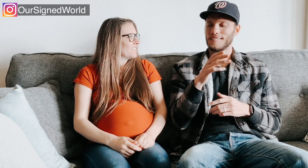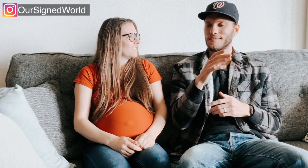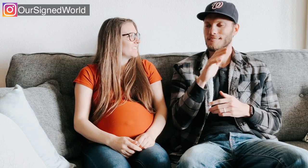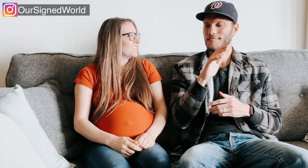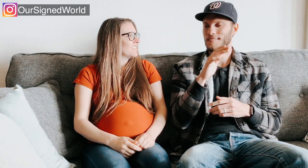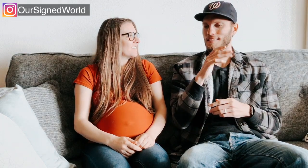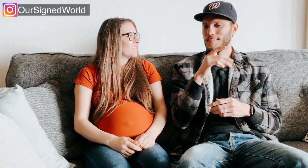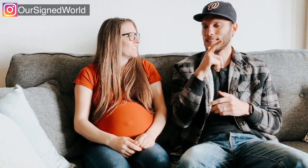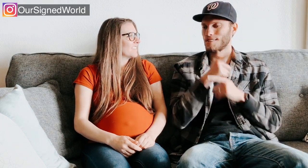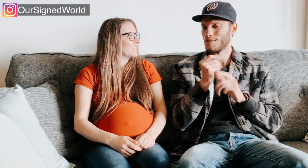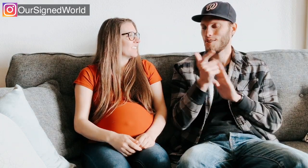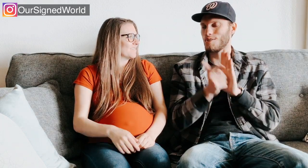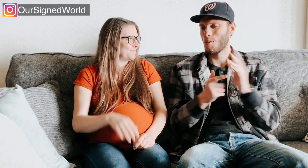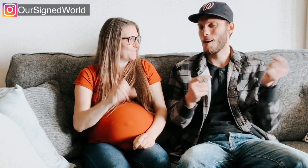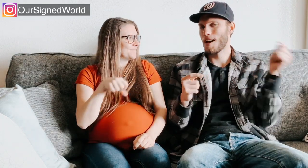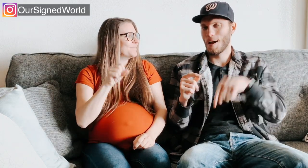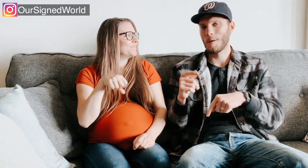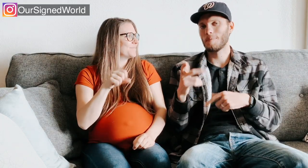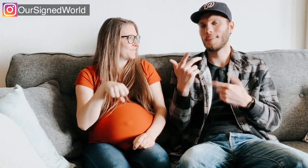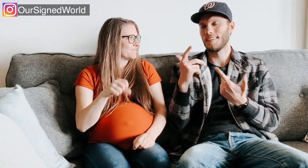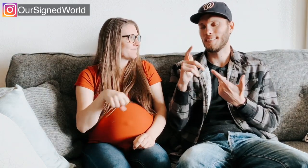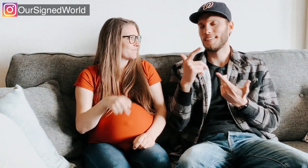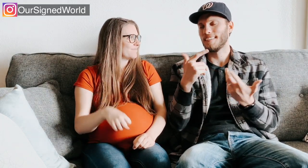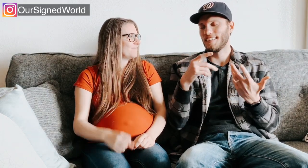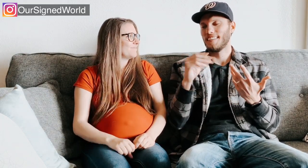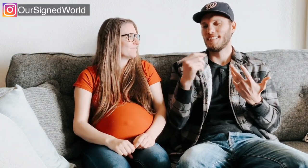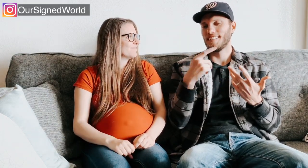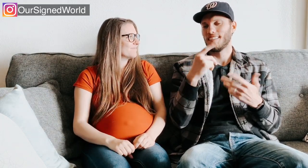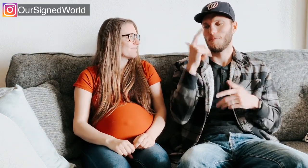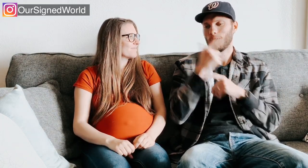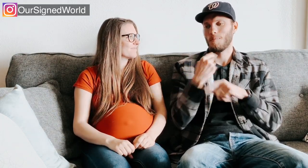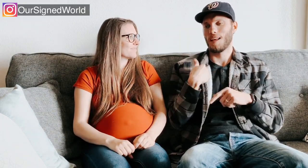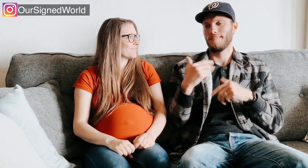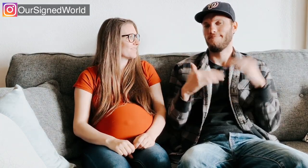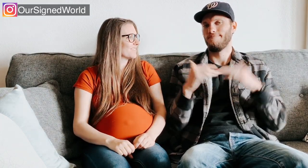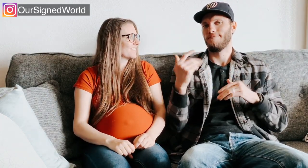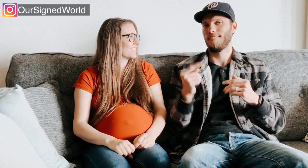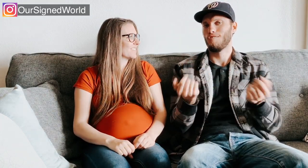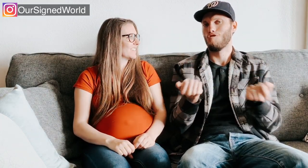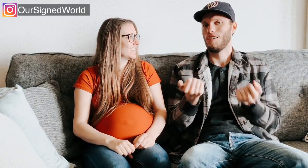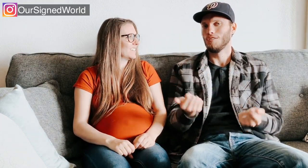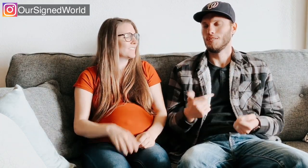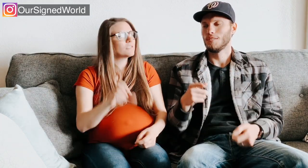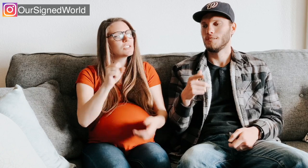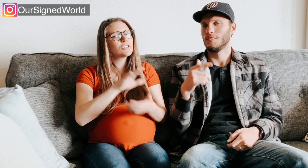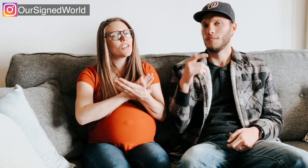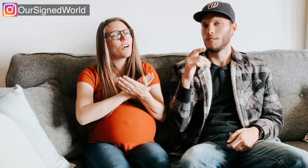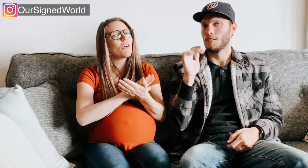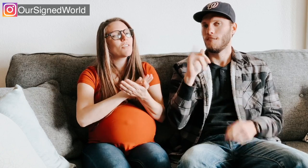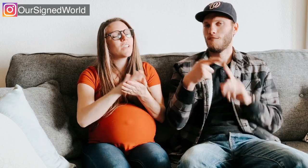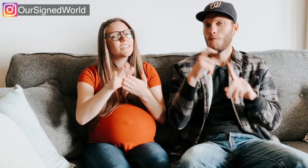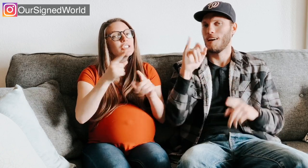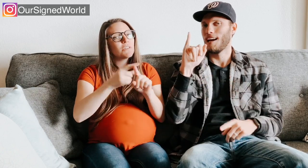Yeah my brother and sister in law came. My brother and I built the dresser.